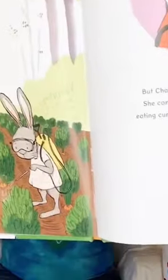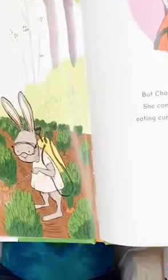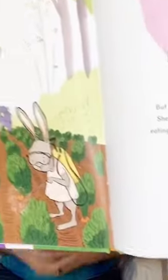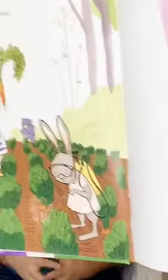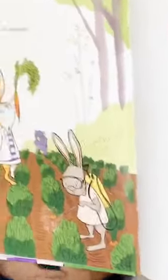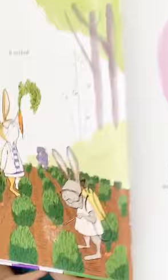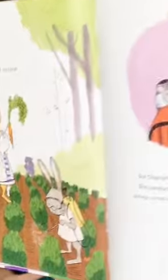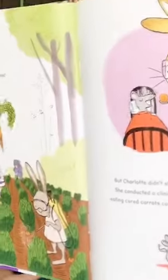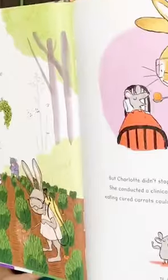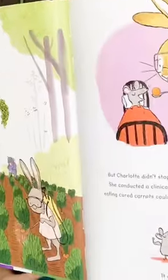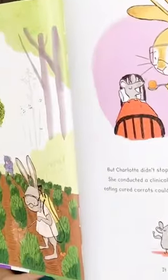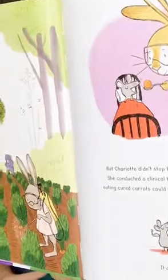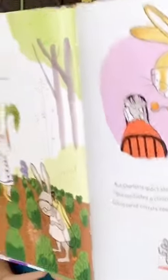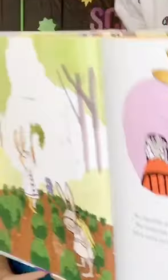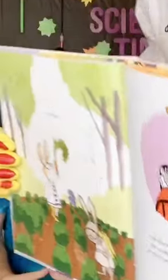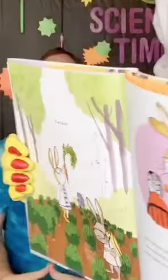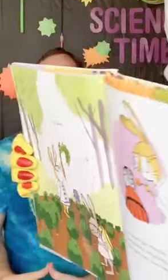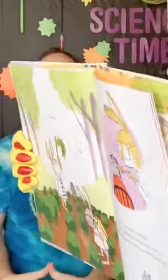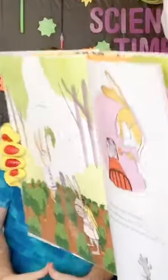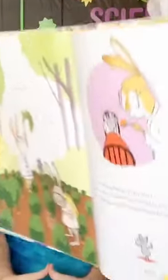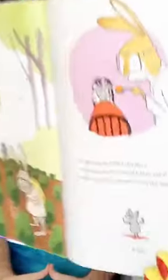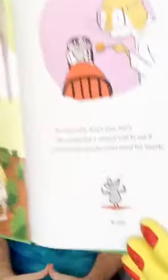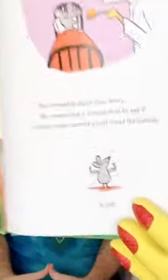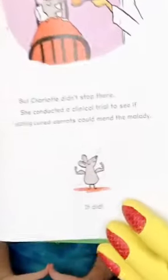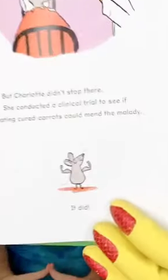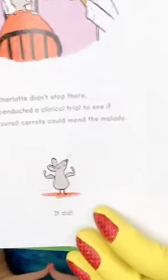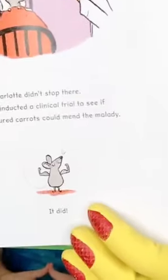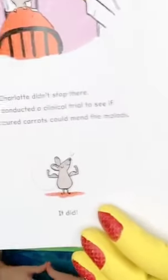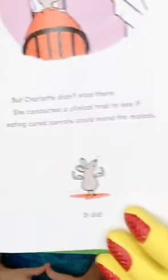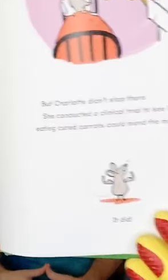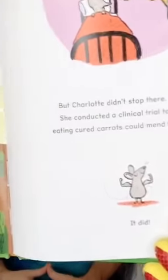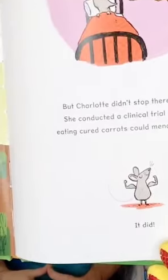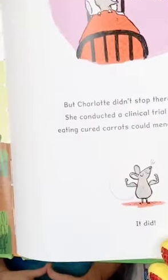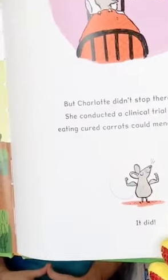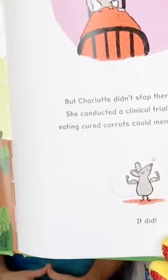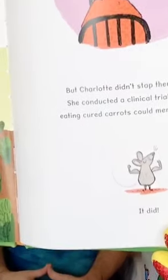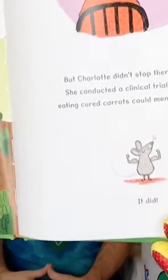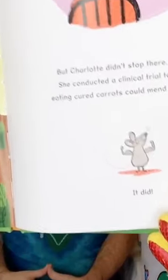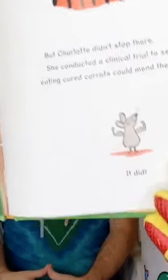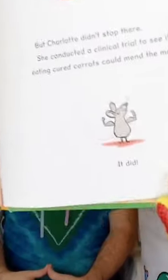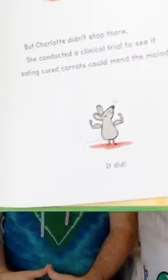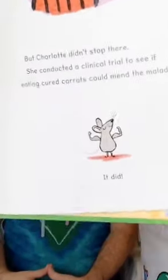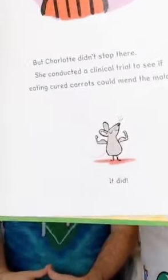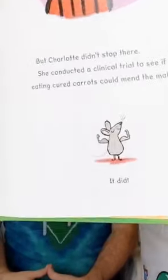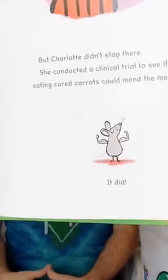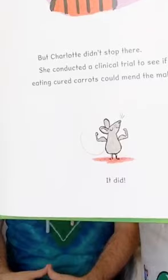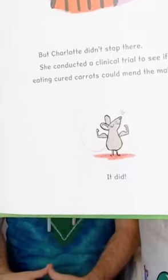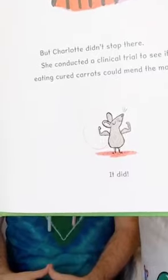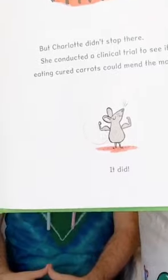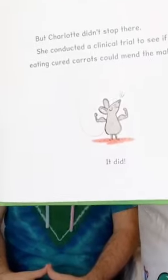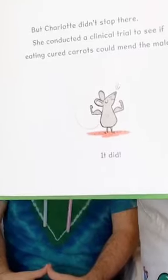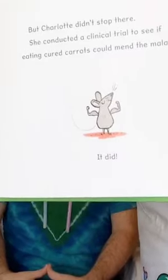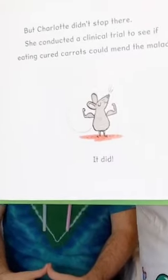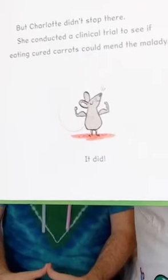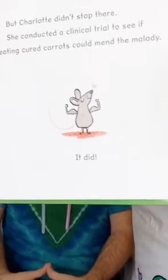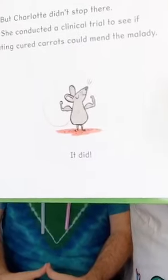My Baba says that she likes our joking back and forth. AARON: Yay! And there she is feeding the cured carrots.